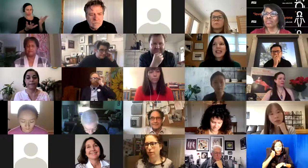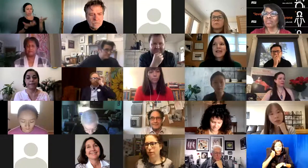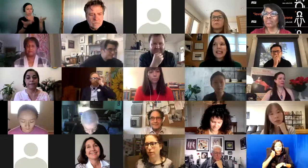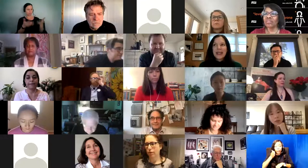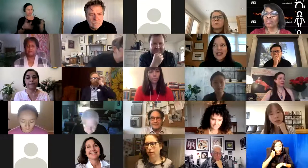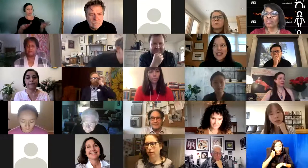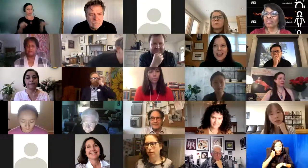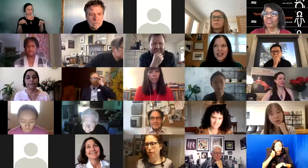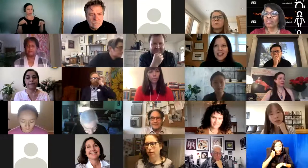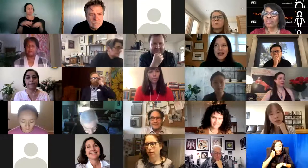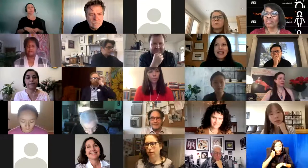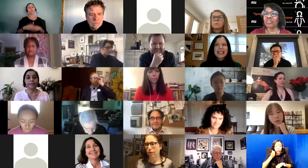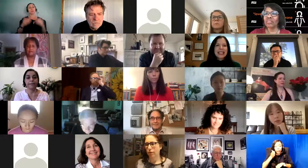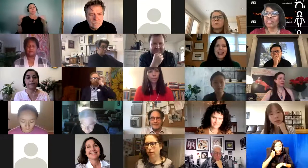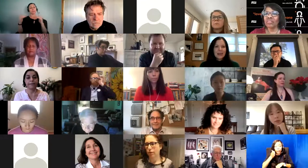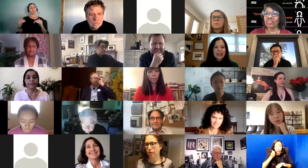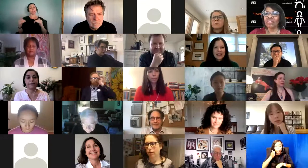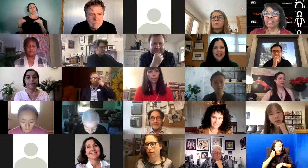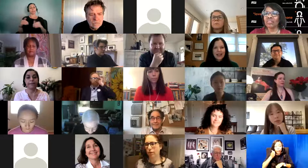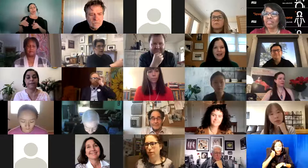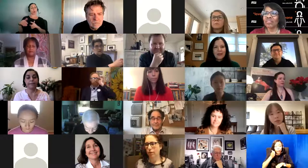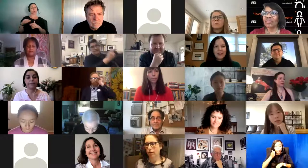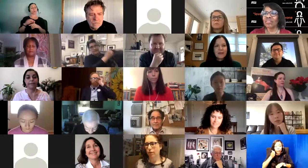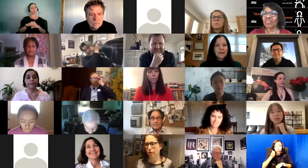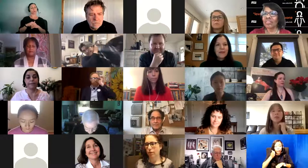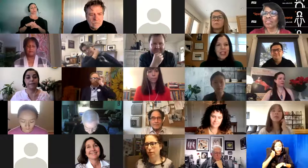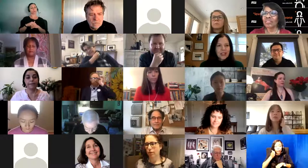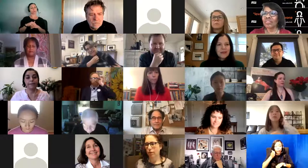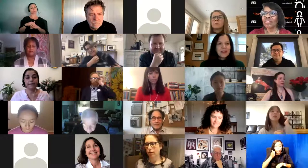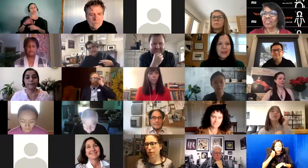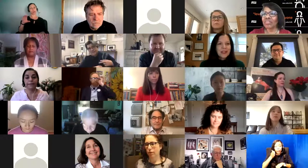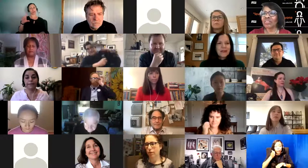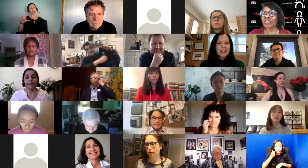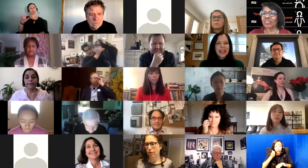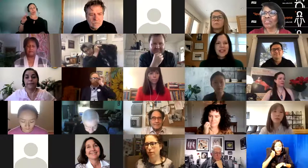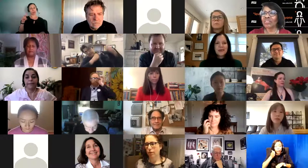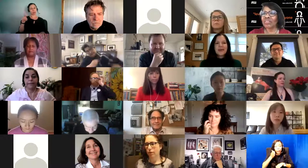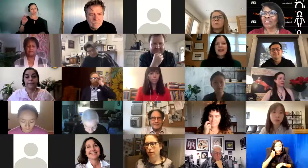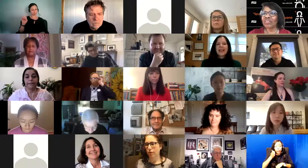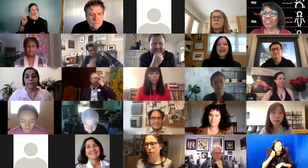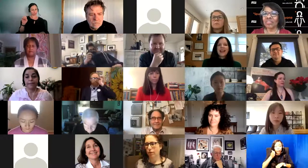of climate change, climate sustainability and our vision for the future of international presenting.